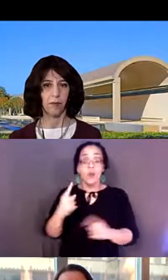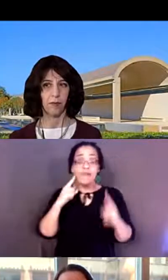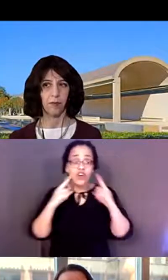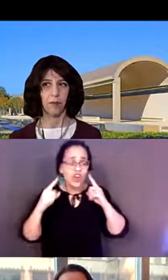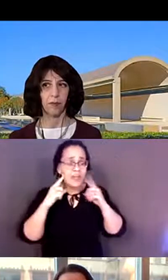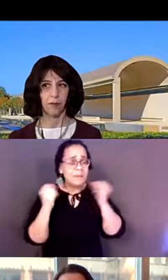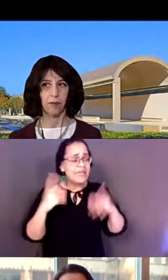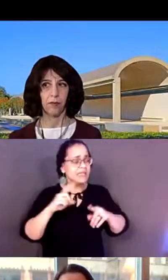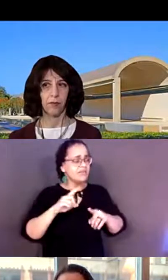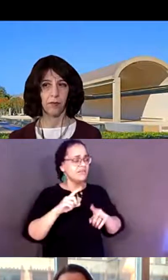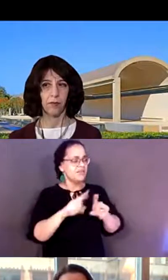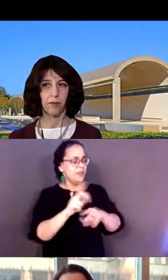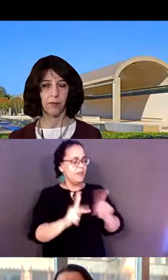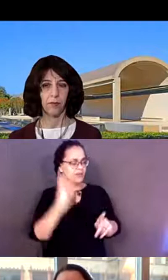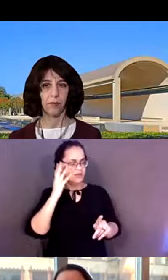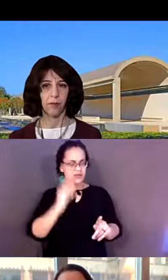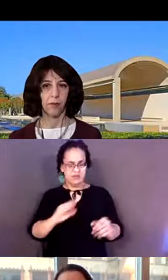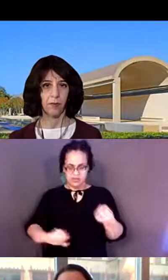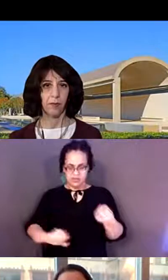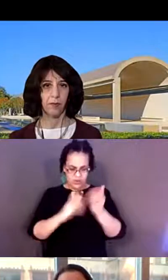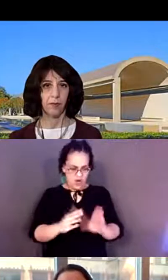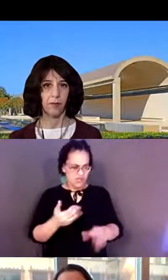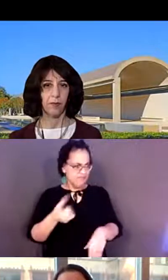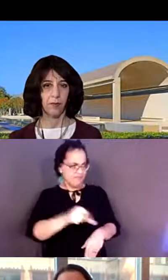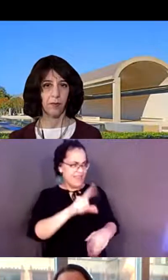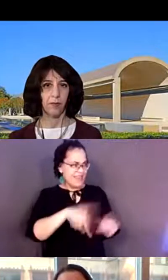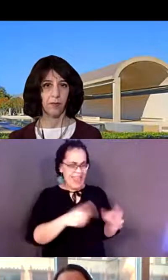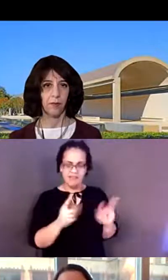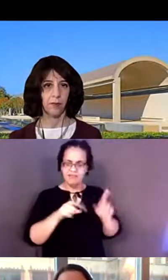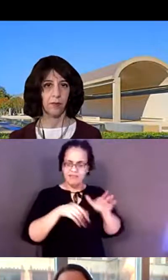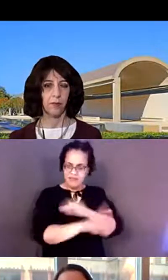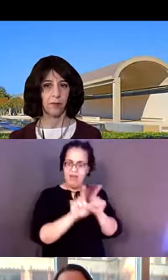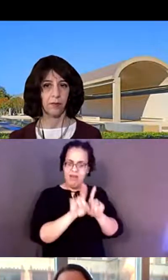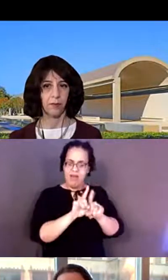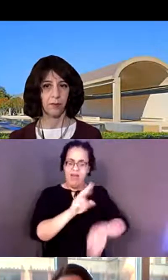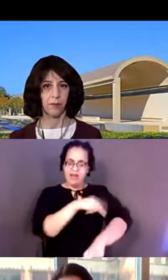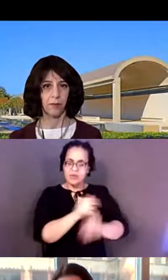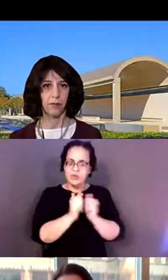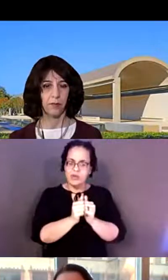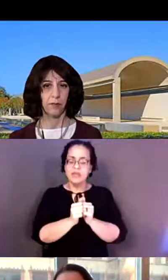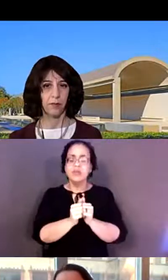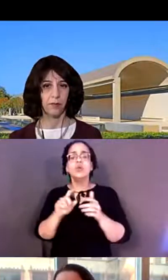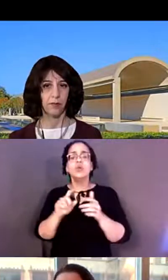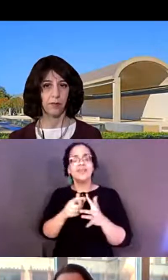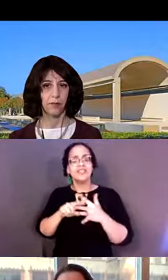Oregon Health Authority stepped up and they published a visitation guidance